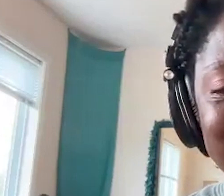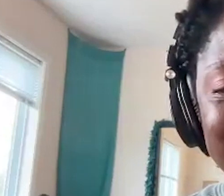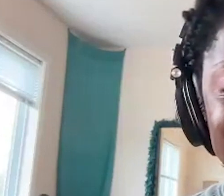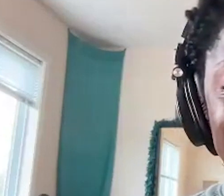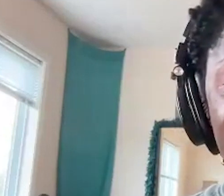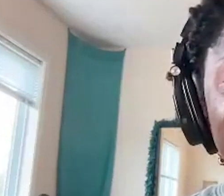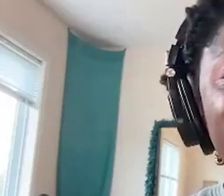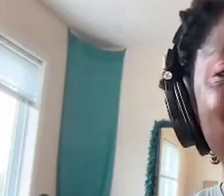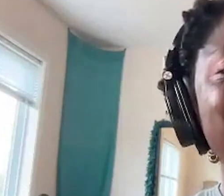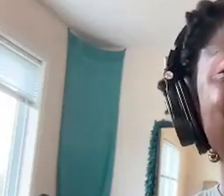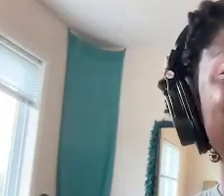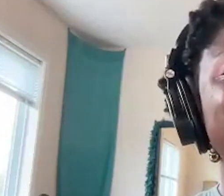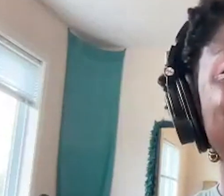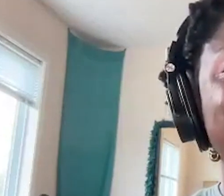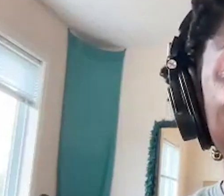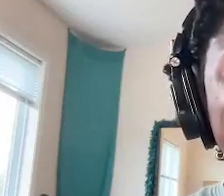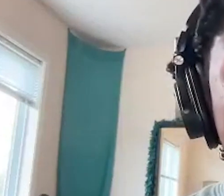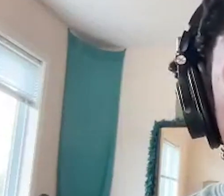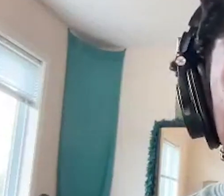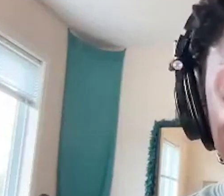based on what you might see in the media. But we are not a